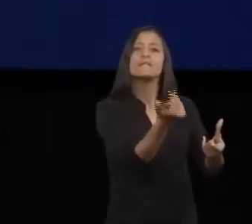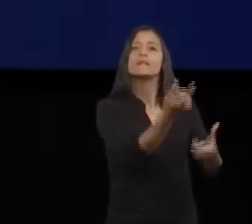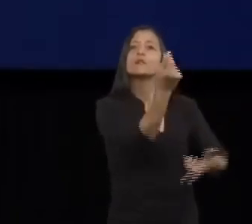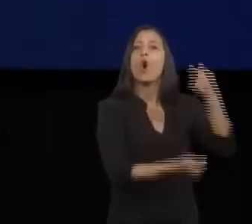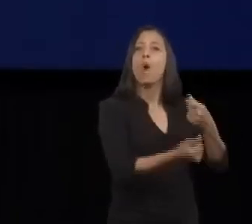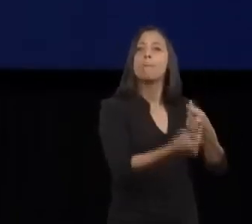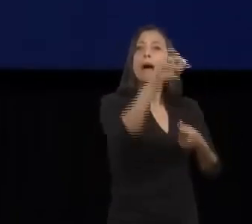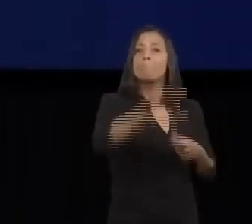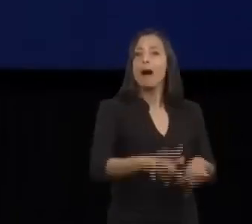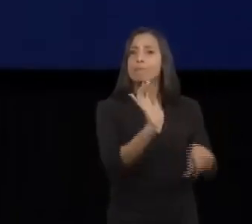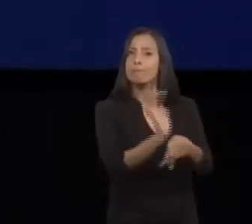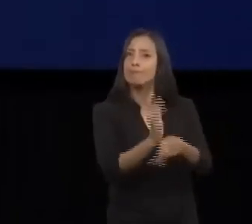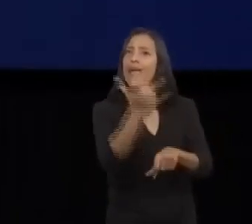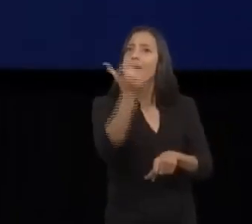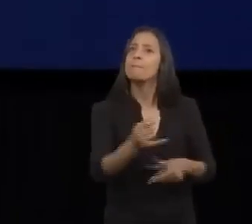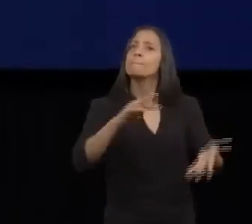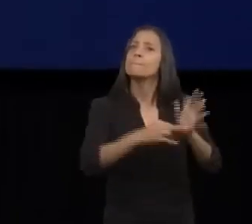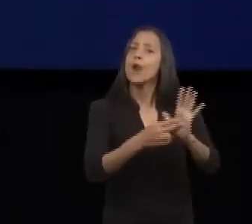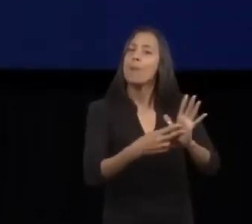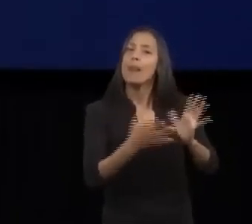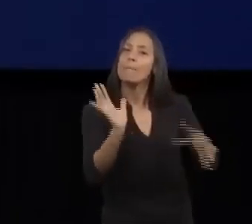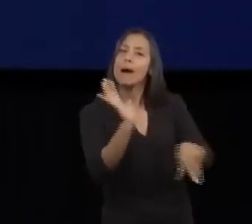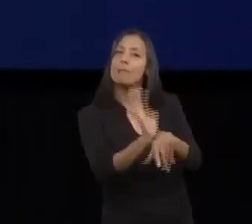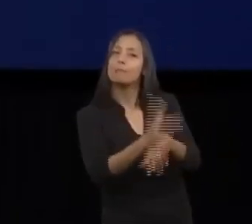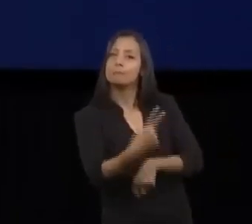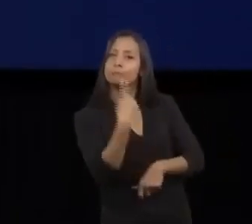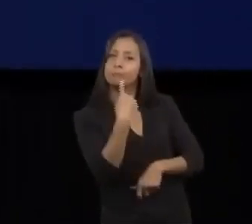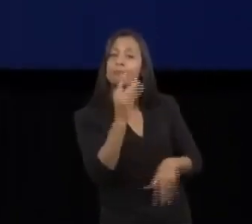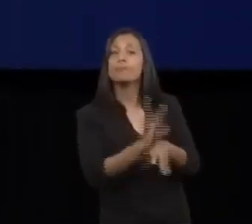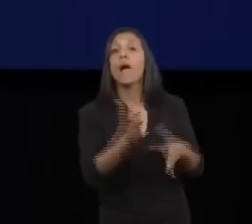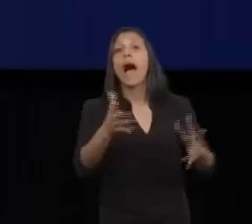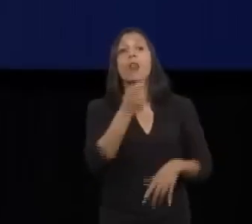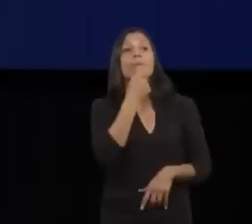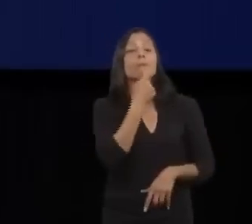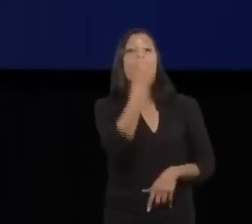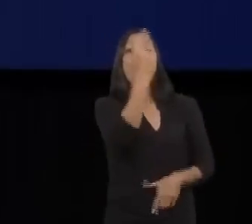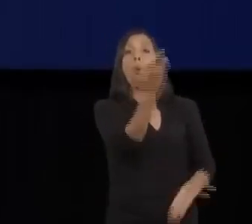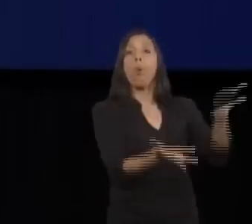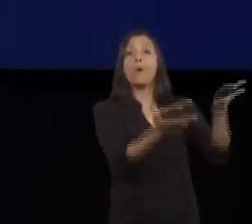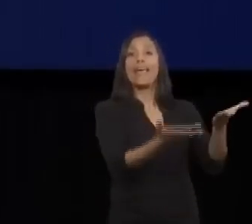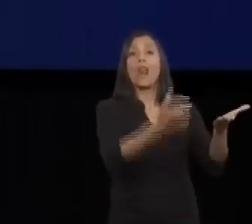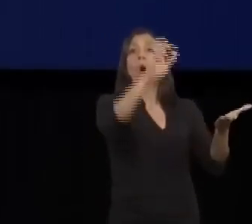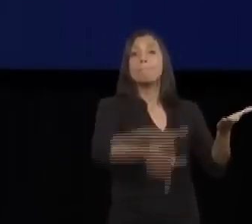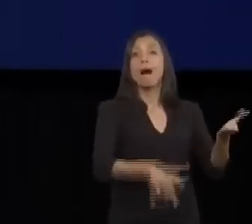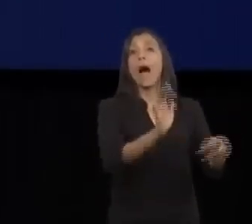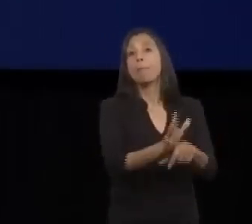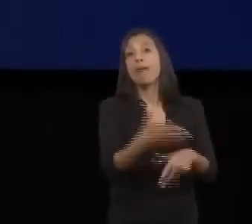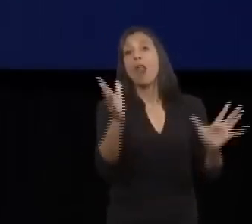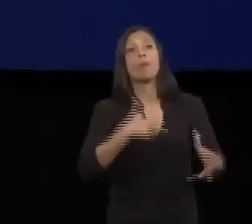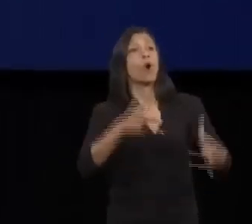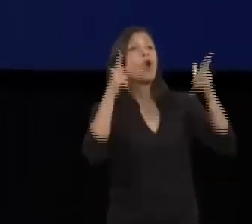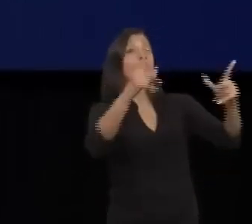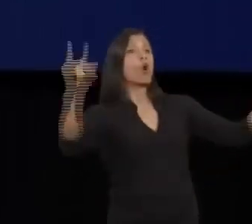There is a problem of indivisibility because the truth is that for a kilo of bread maybe I tell you, I don't know, long live freedom, but let's say,